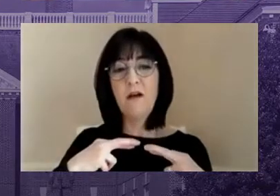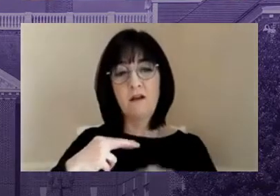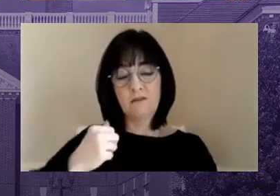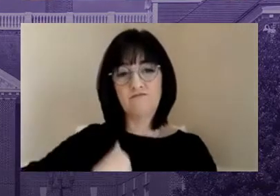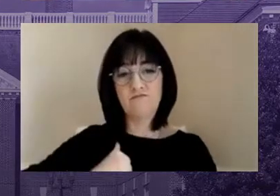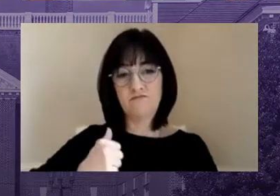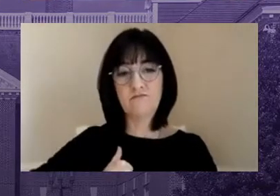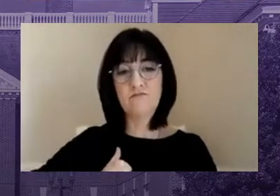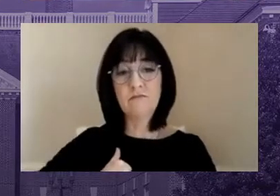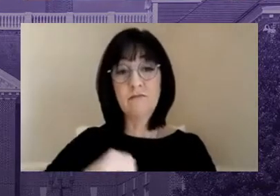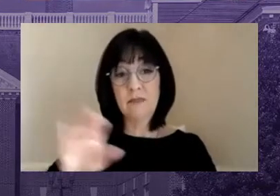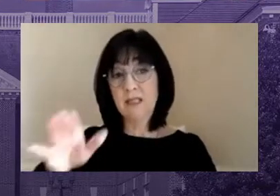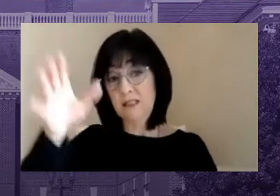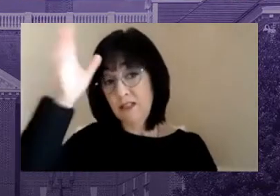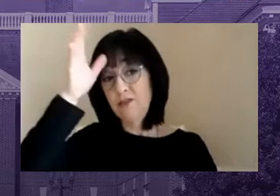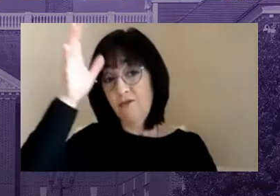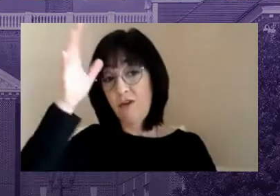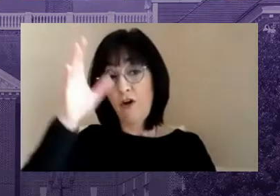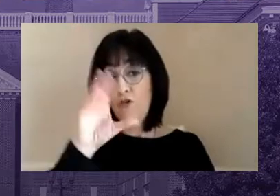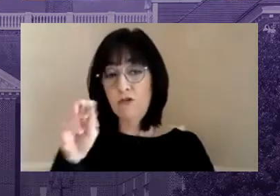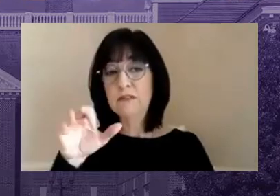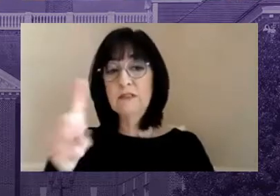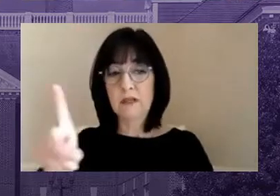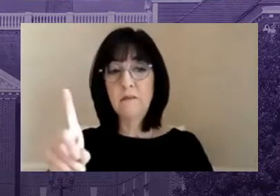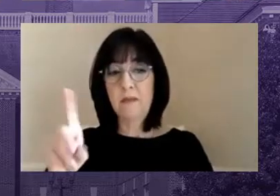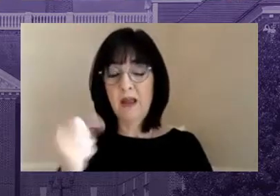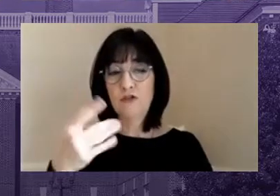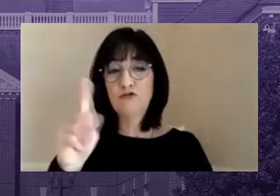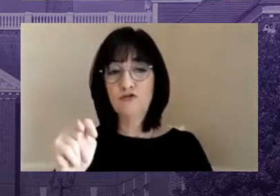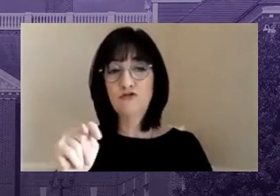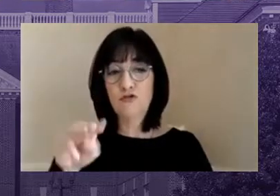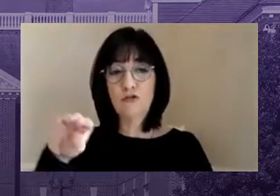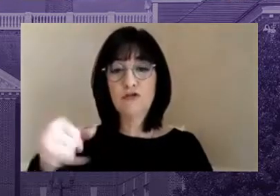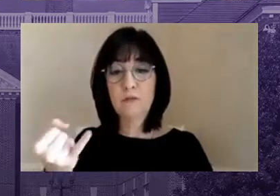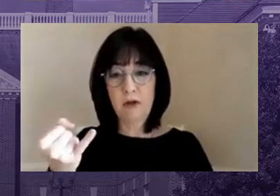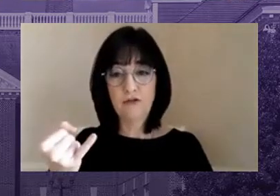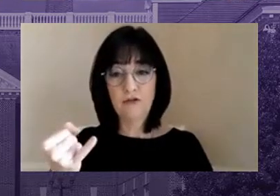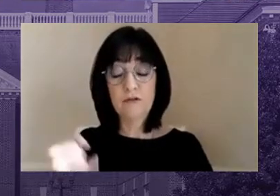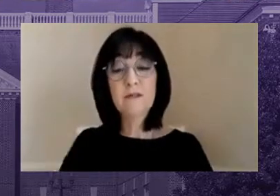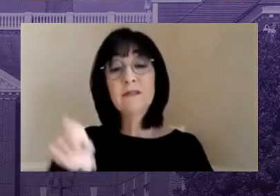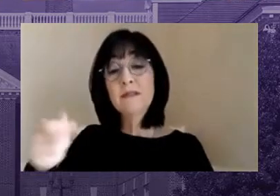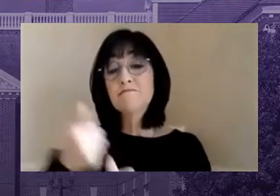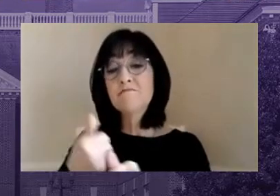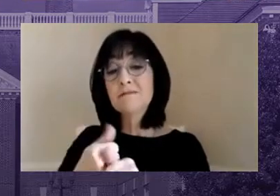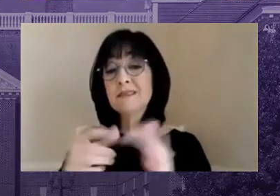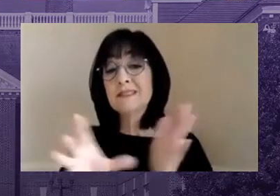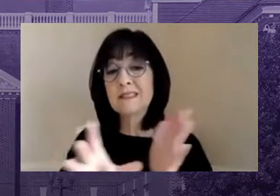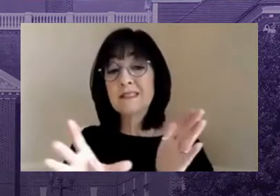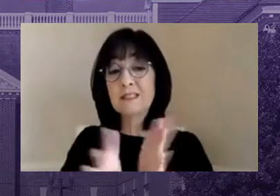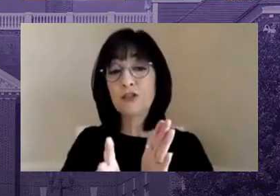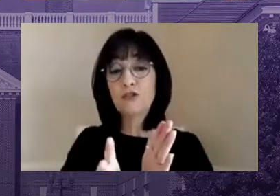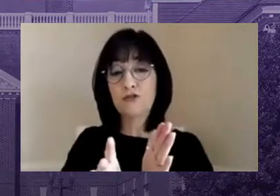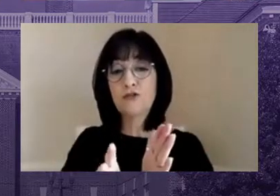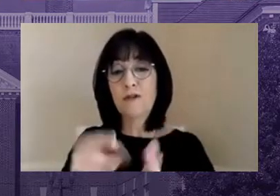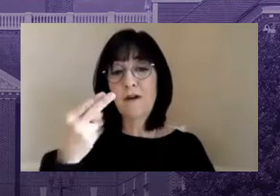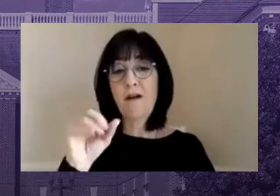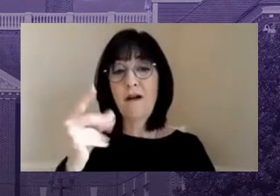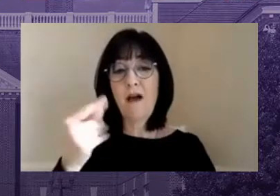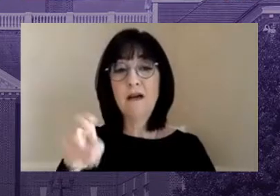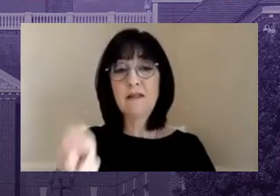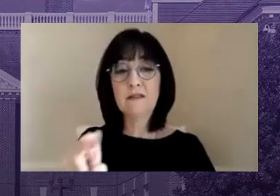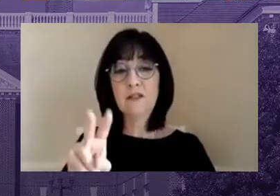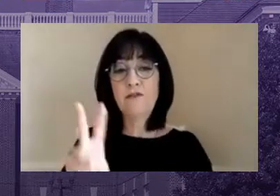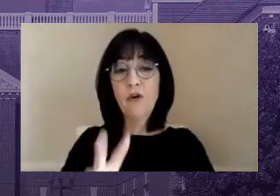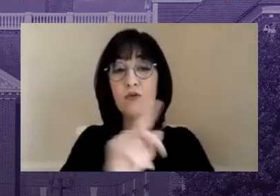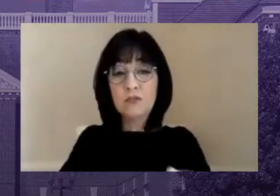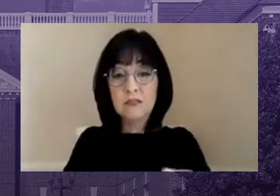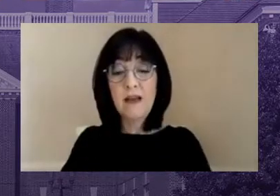Major, Joseph's a senior at Hodgson Vo-Tech with a current GPA of 4.2. He's very active in his school